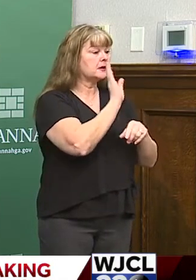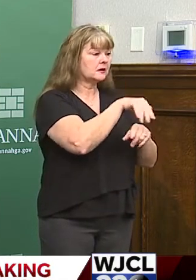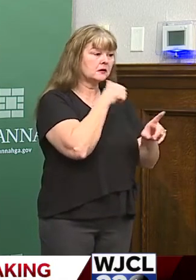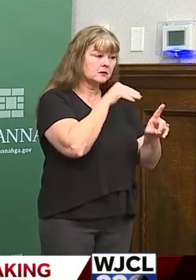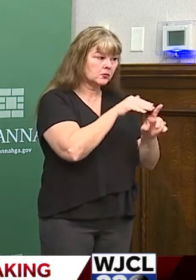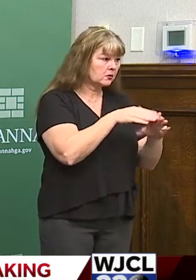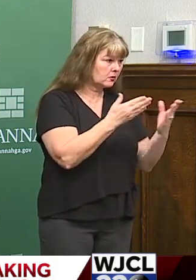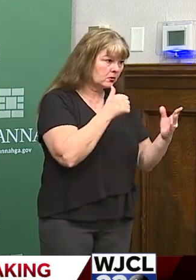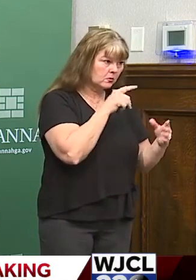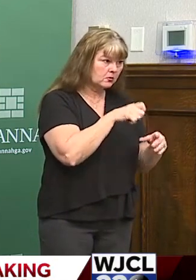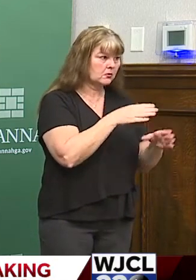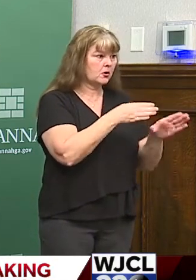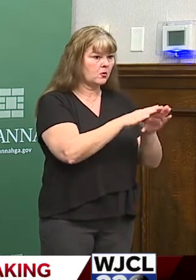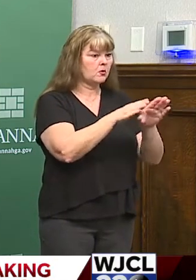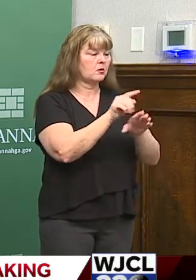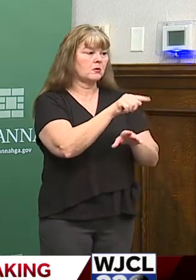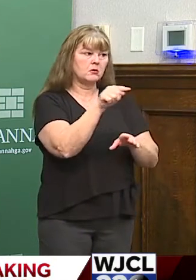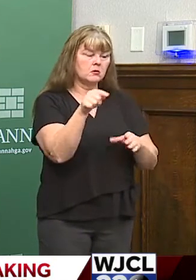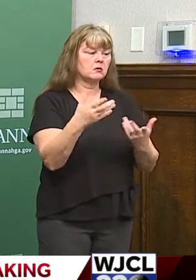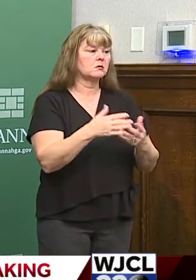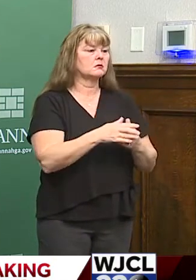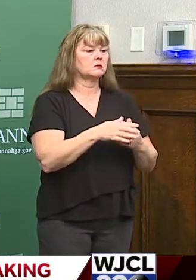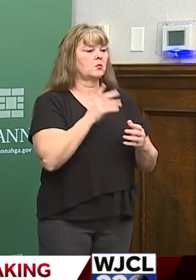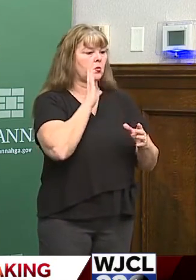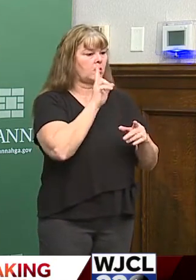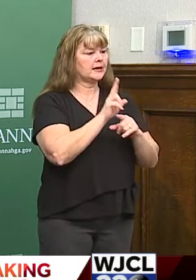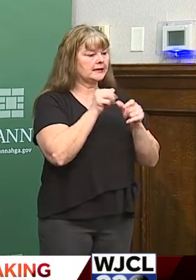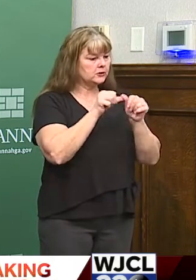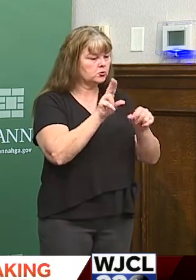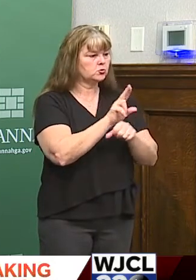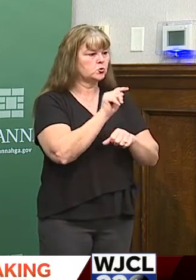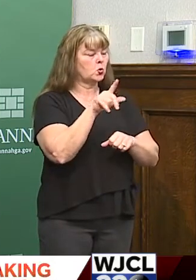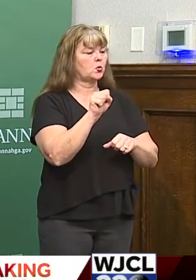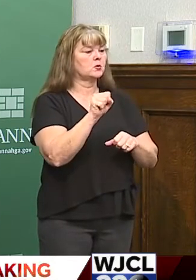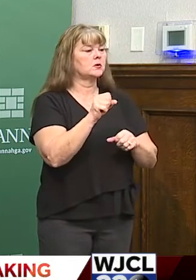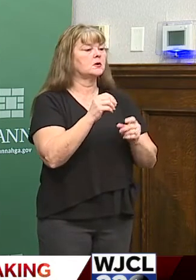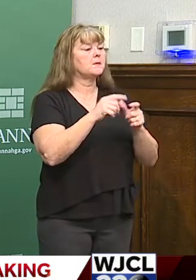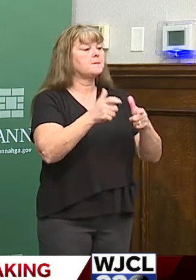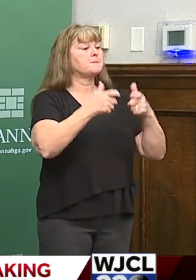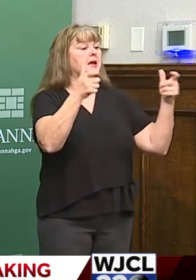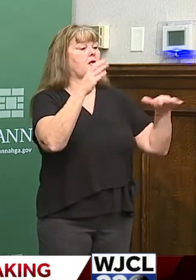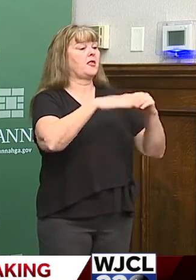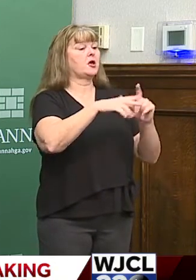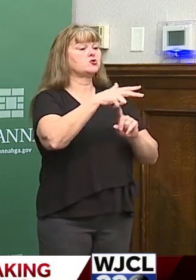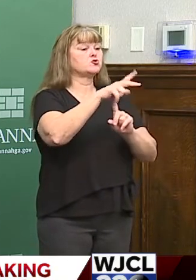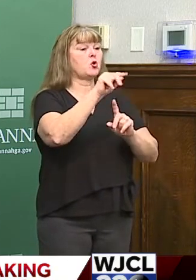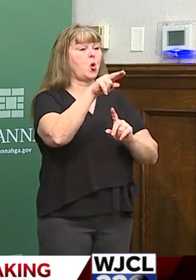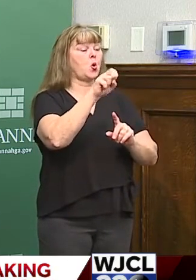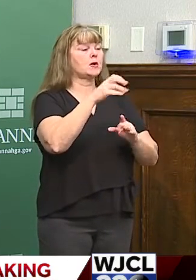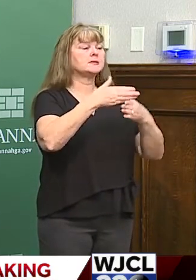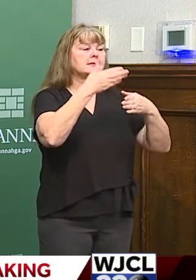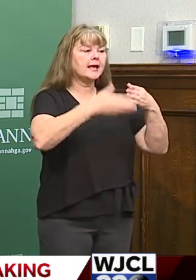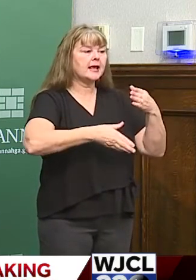AND SAYING HEY, YOU'RE NOT SUPPOSED TO DO THIS. WE'RE GOING TO USE ALL THOSE TOOLS. AGAIN, IT'S WAY BIGGER THAN DRONES.